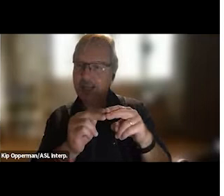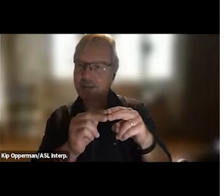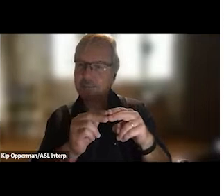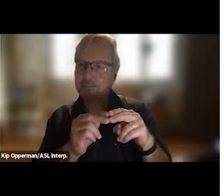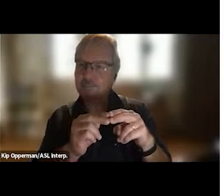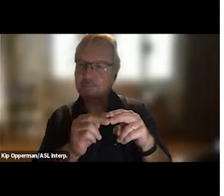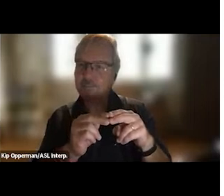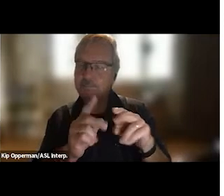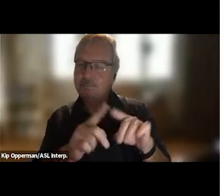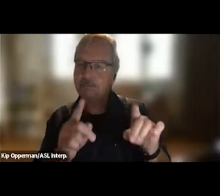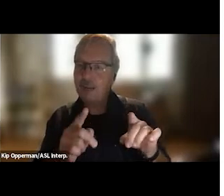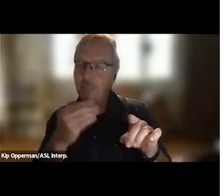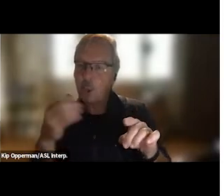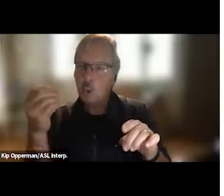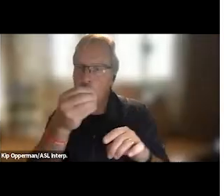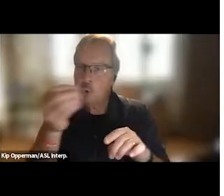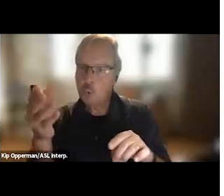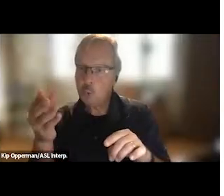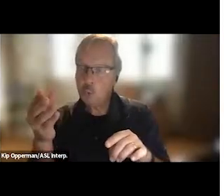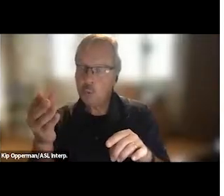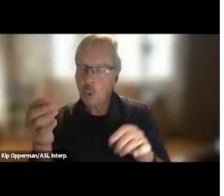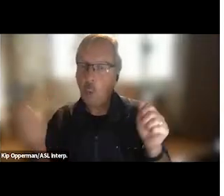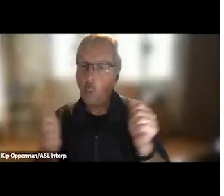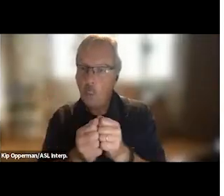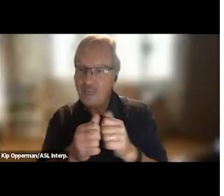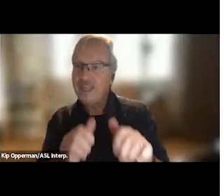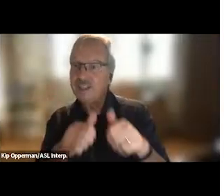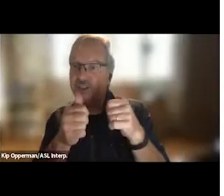But the good news is, ideally with challenges come solutions.